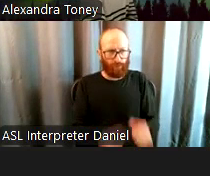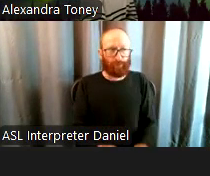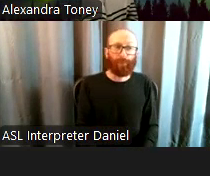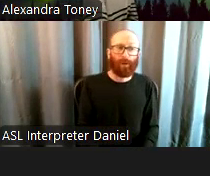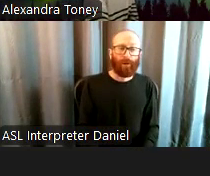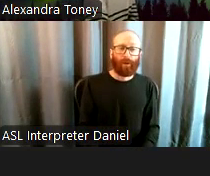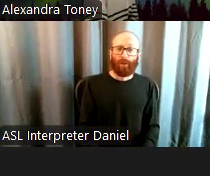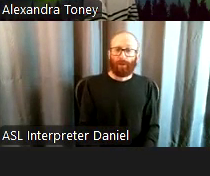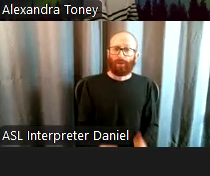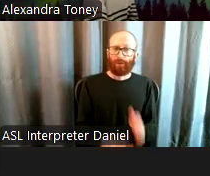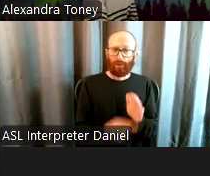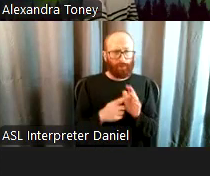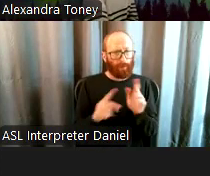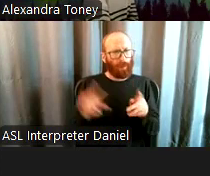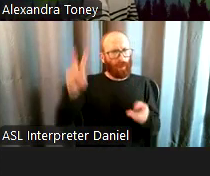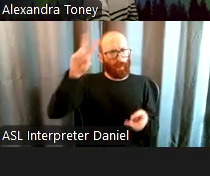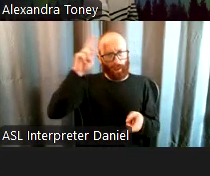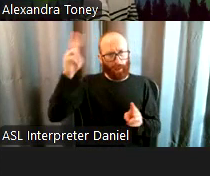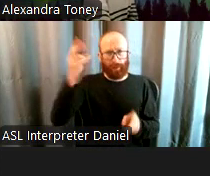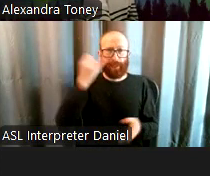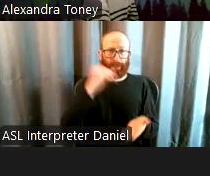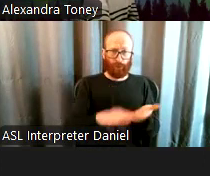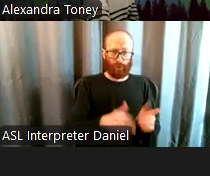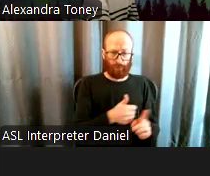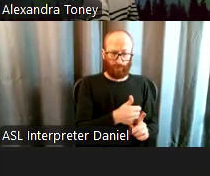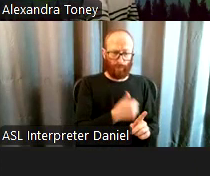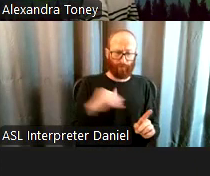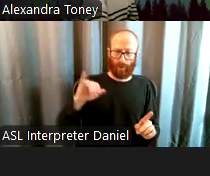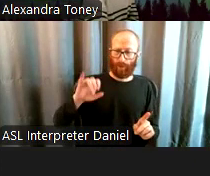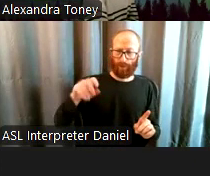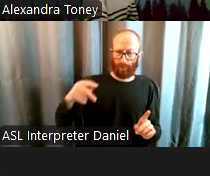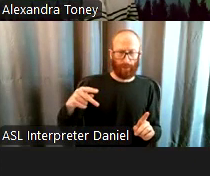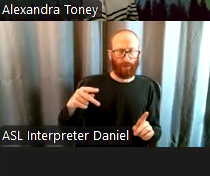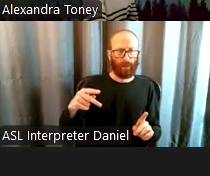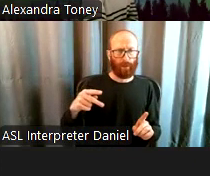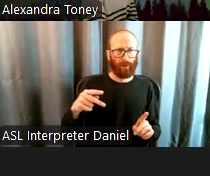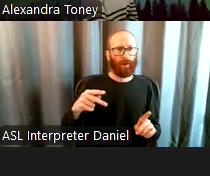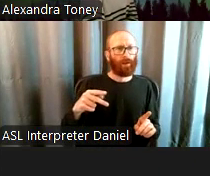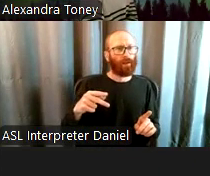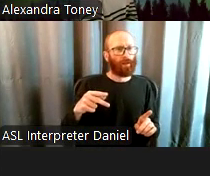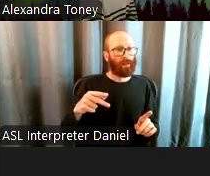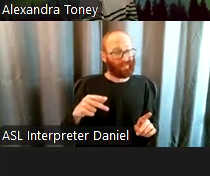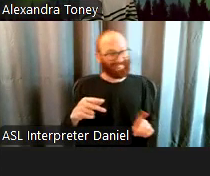in the field that when a student has an IEP, they may be best served by a special educator